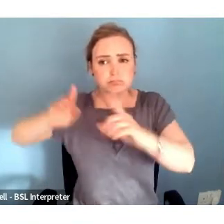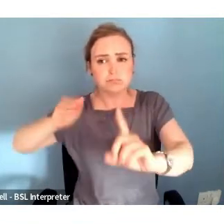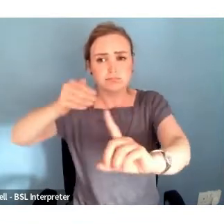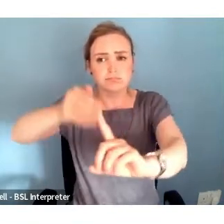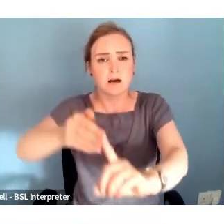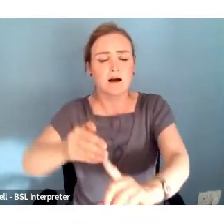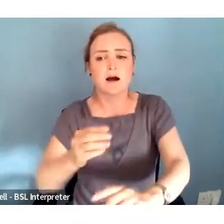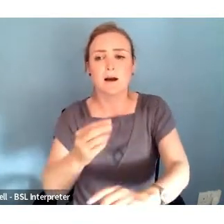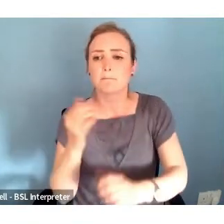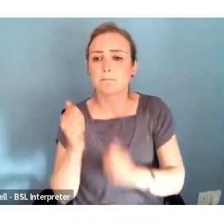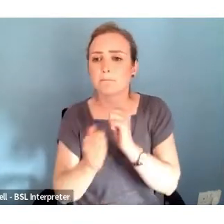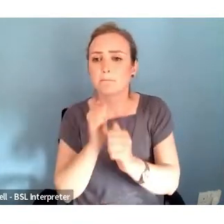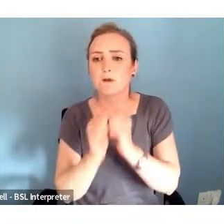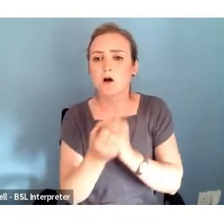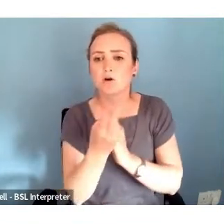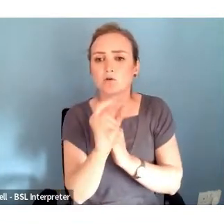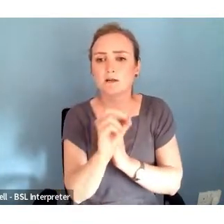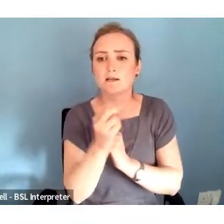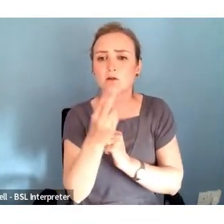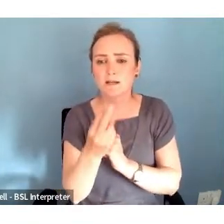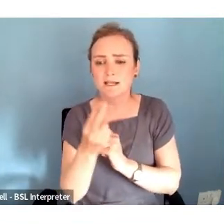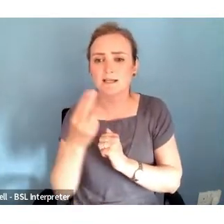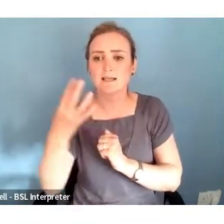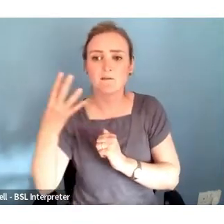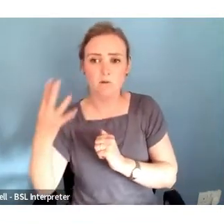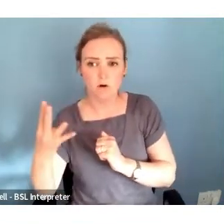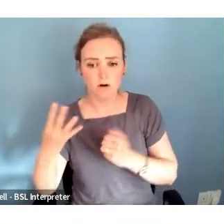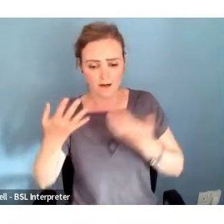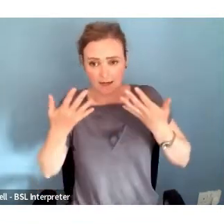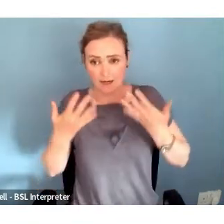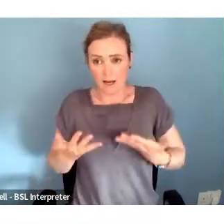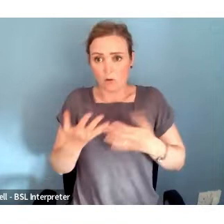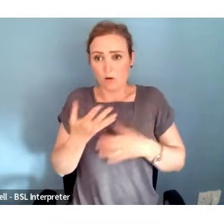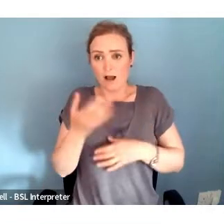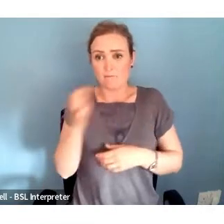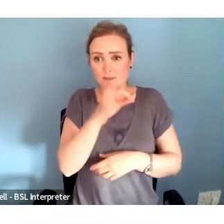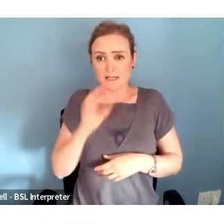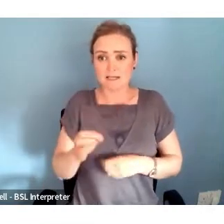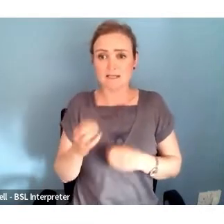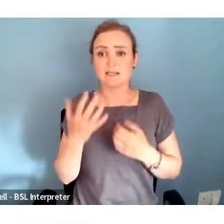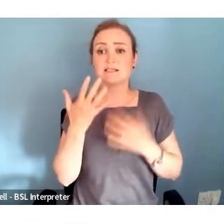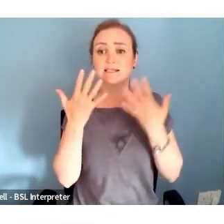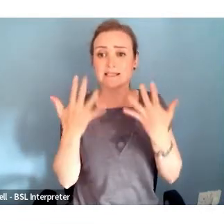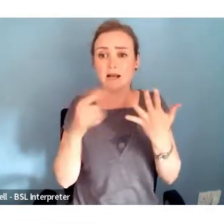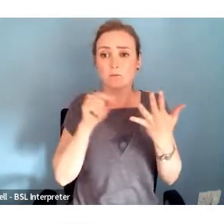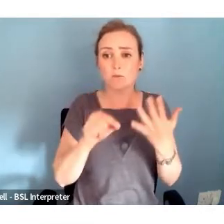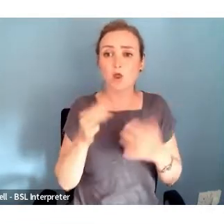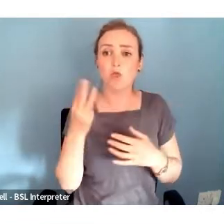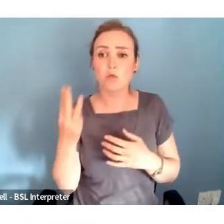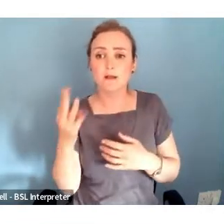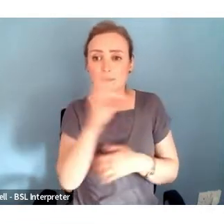an idea we are currently at 10.3% . That is an increase considerably from last